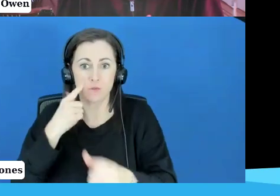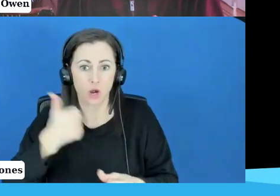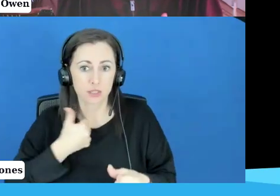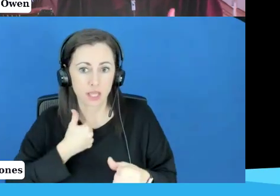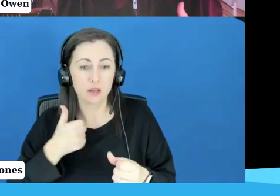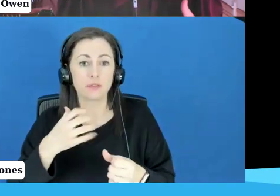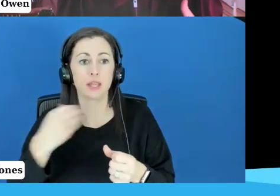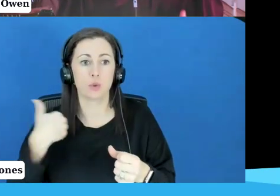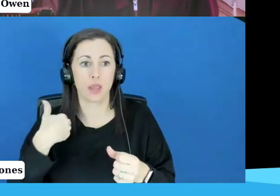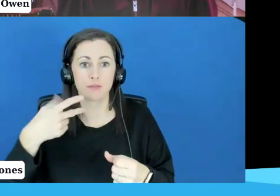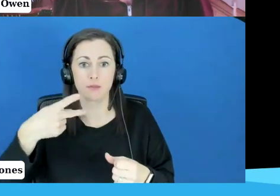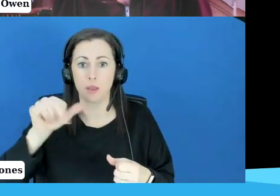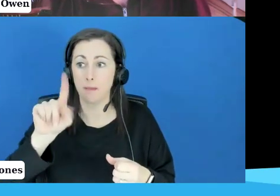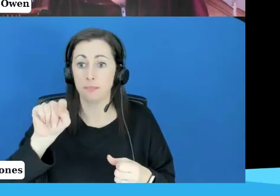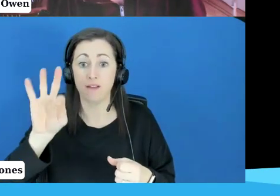because that's how better things get made.